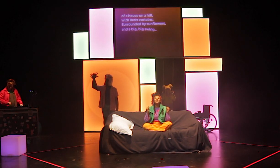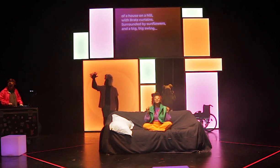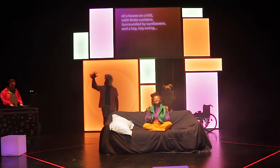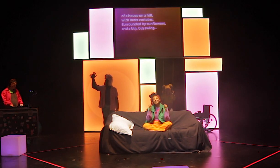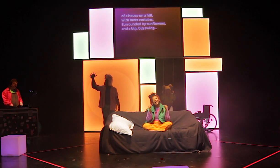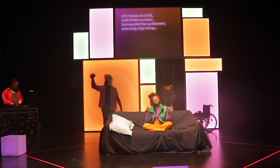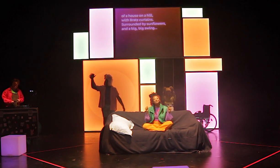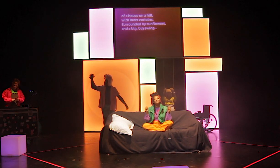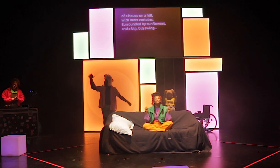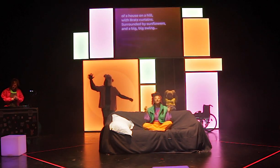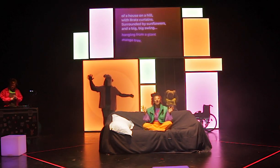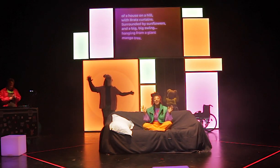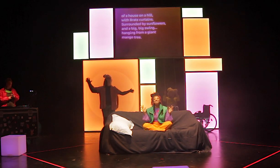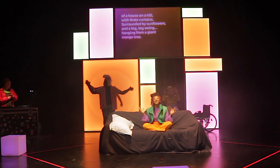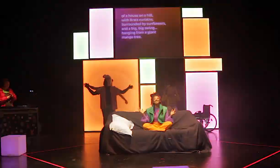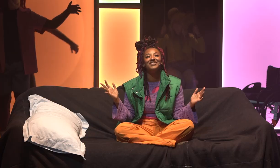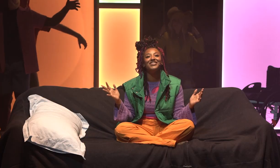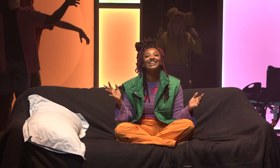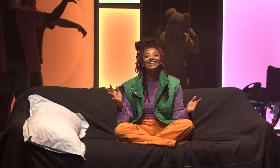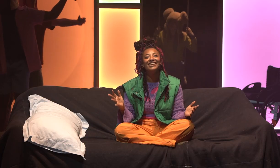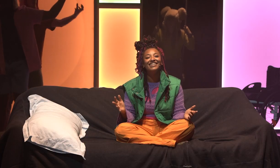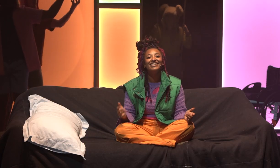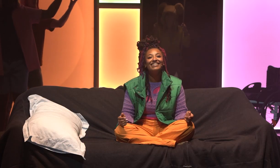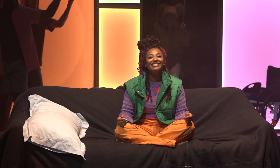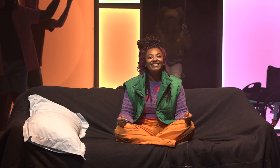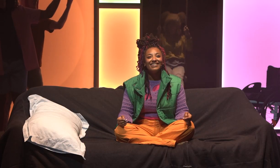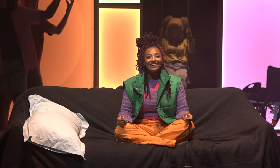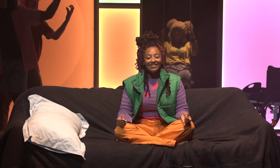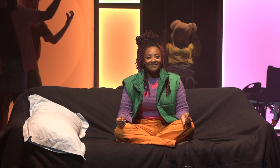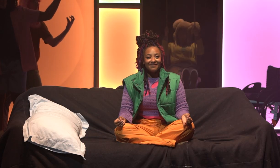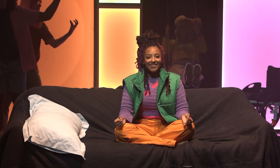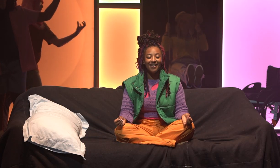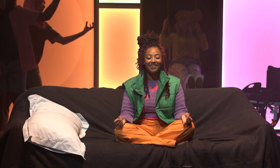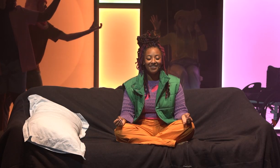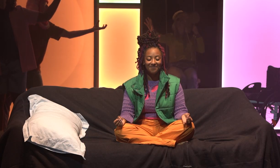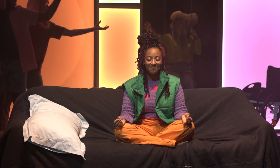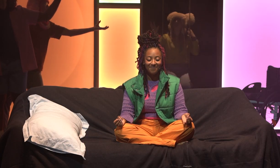big, big swing, hanging from a giant mango tree.